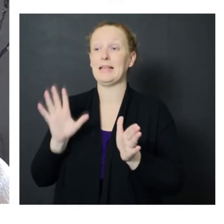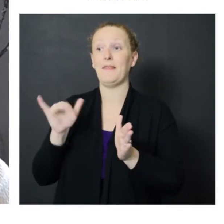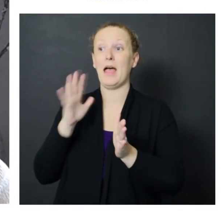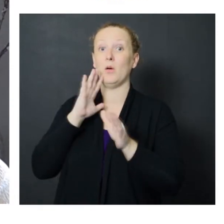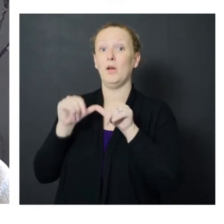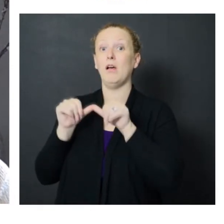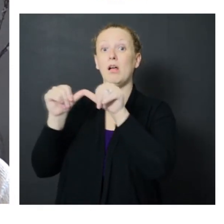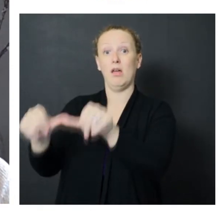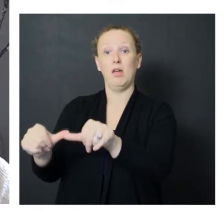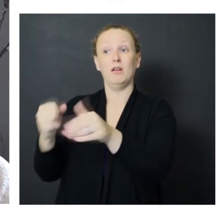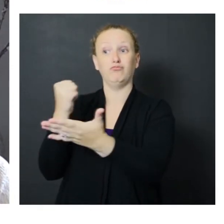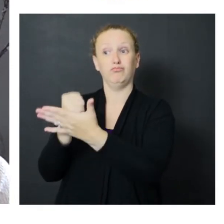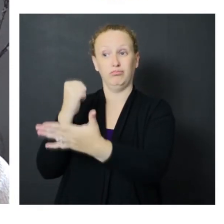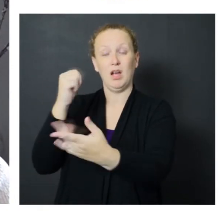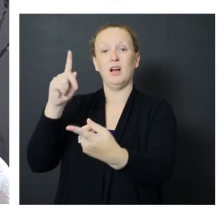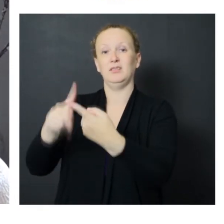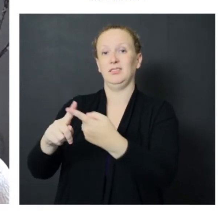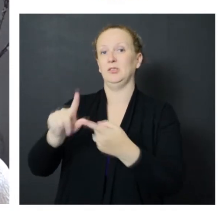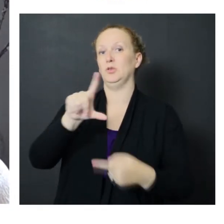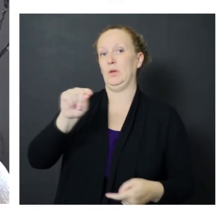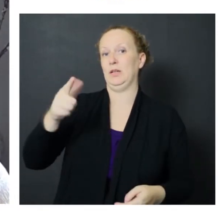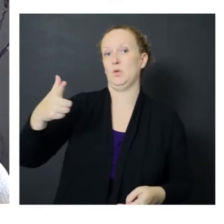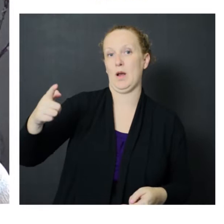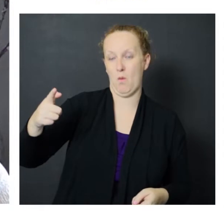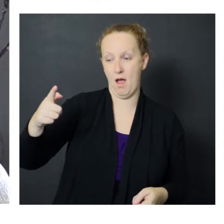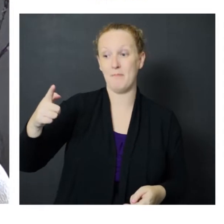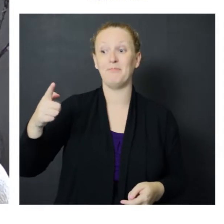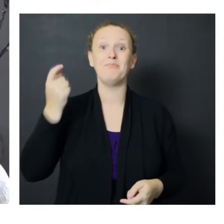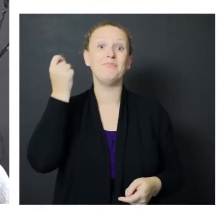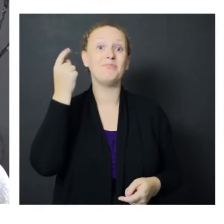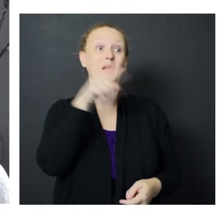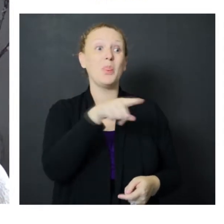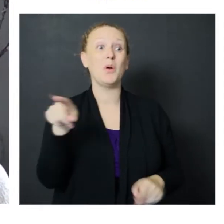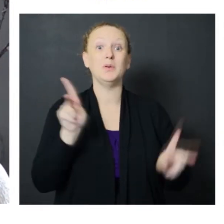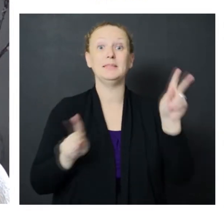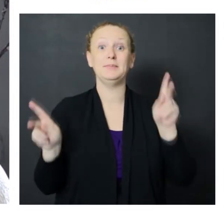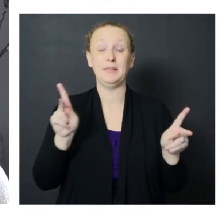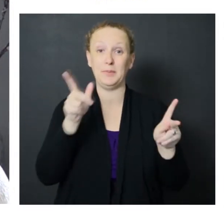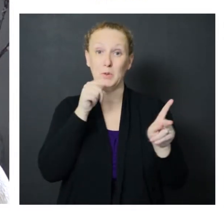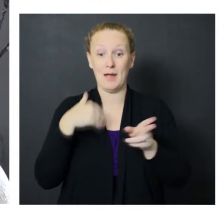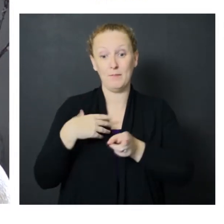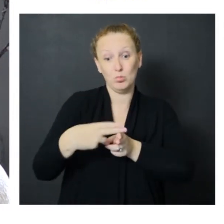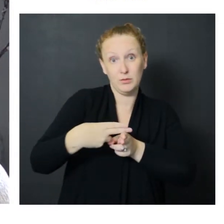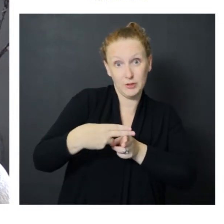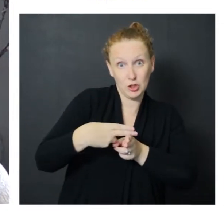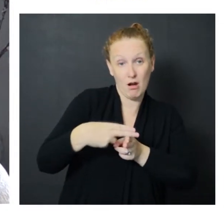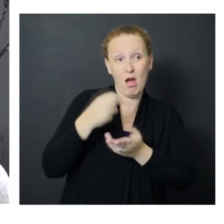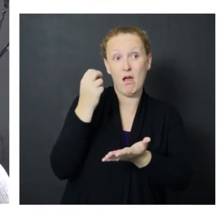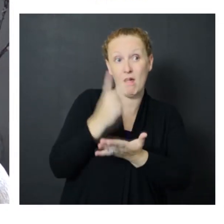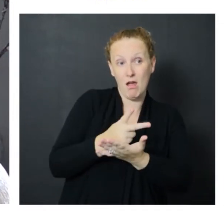And after that individuals will have to take the oral exam within the three testing windows